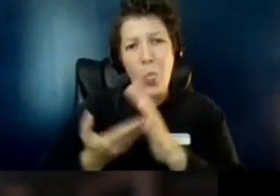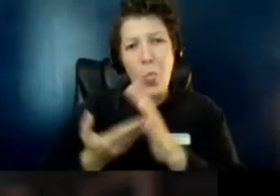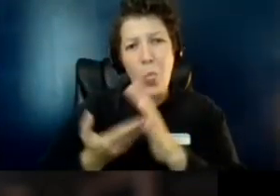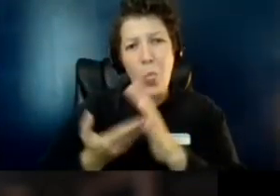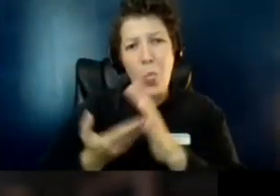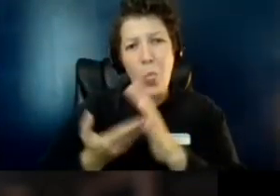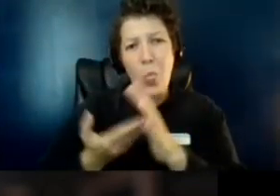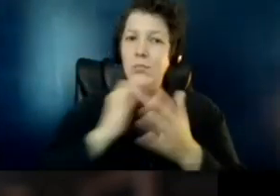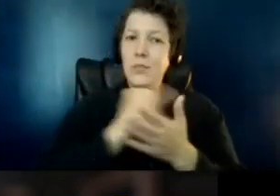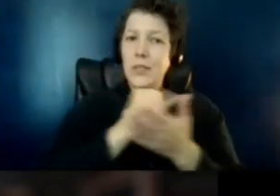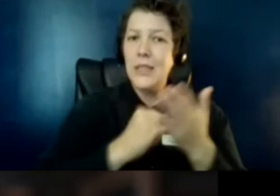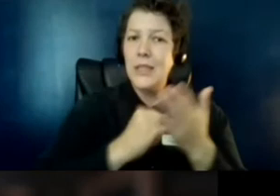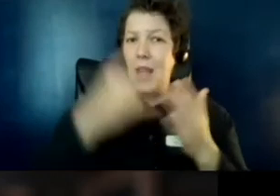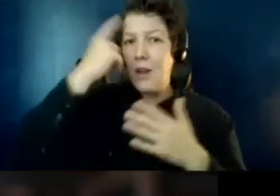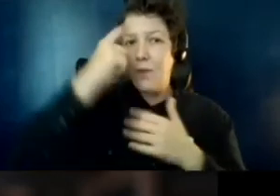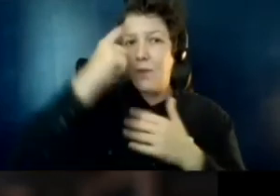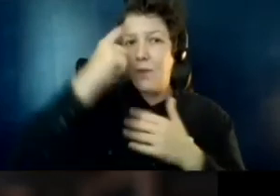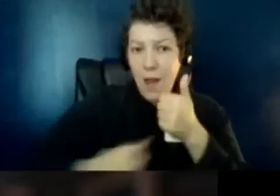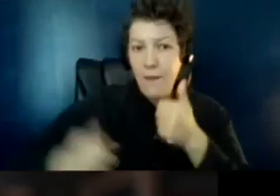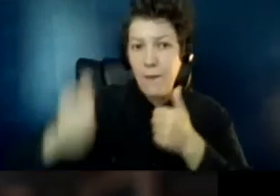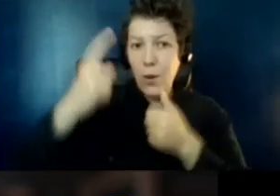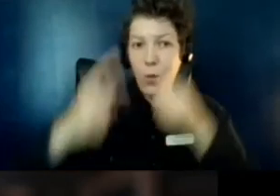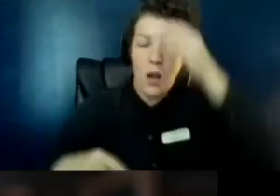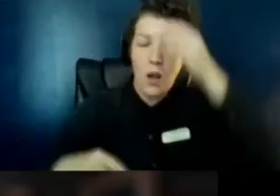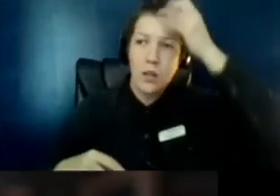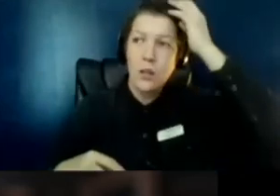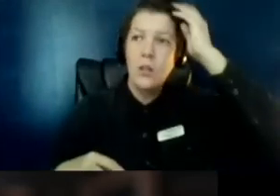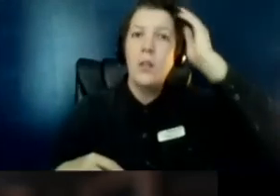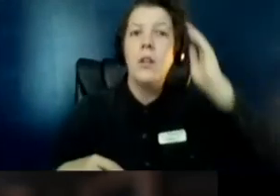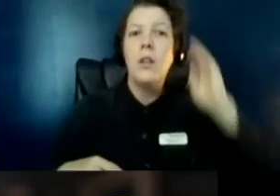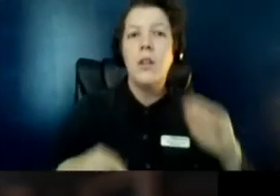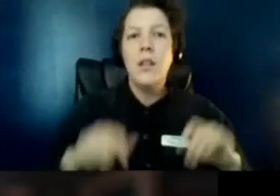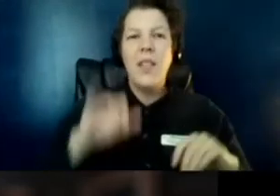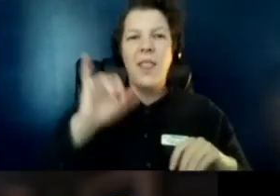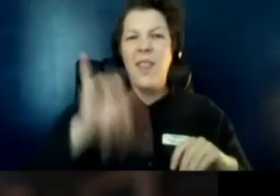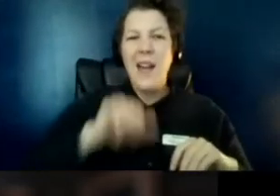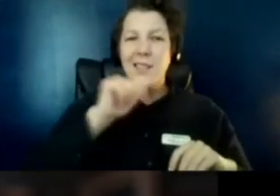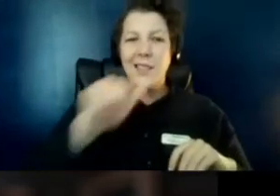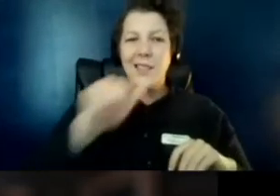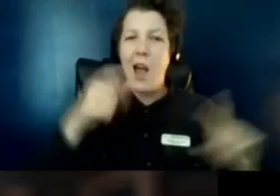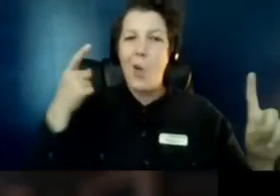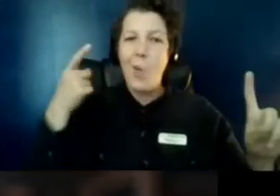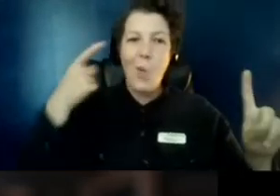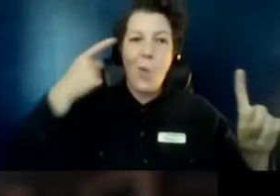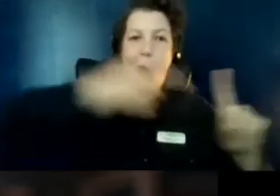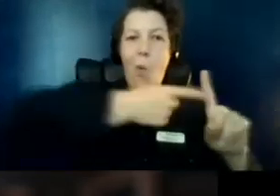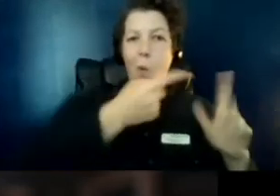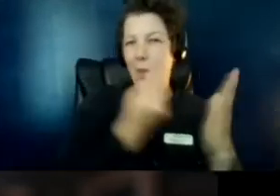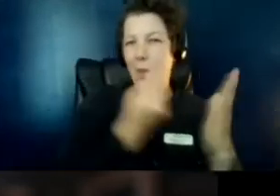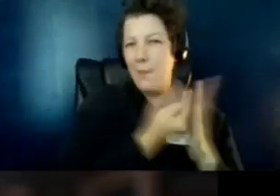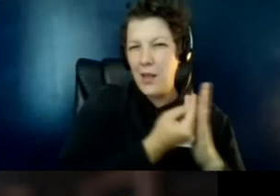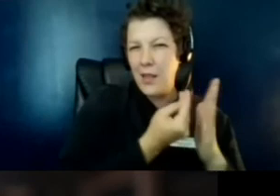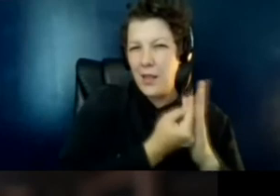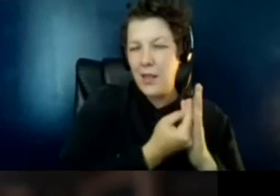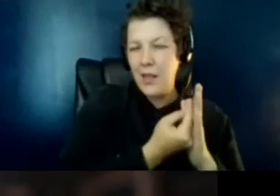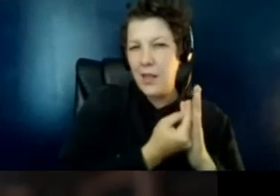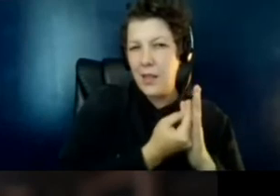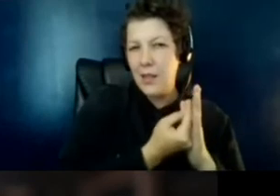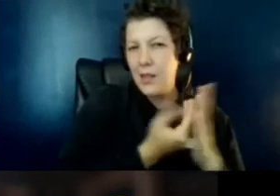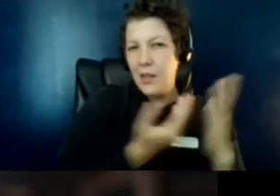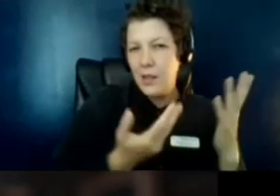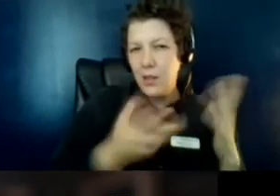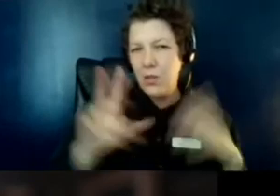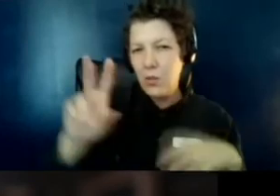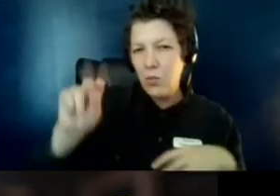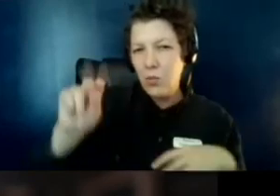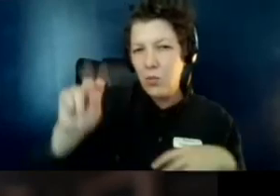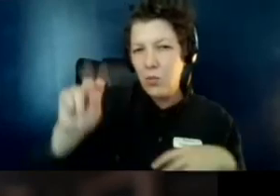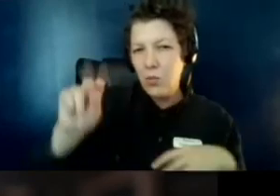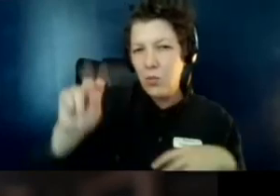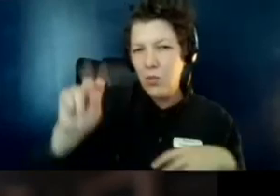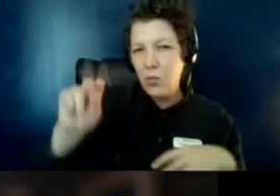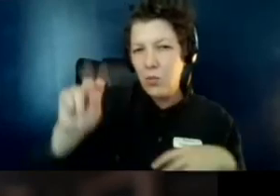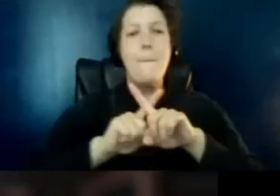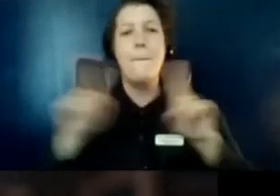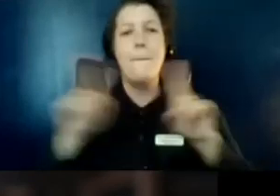revenue source who will still need access to this. But we want to make it clear that